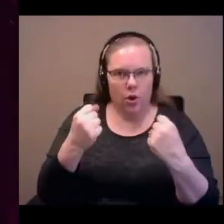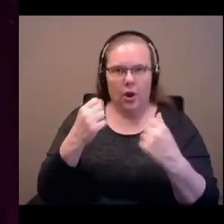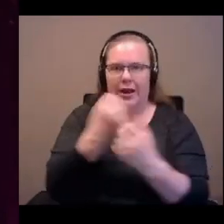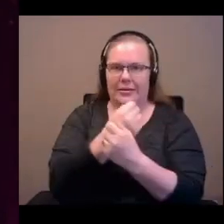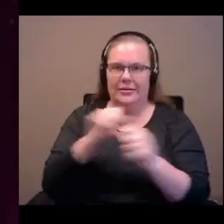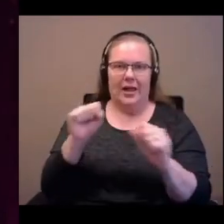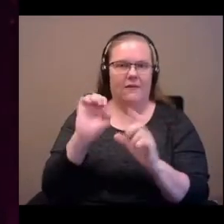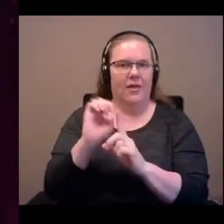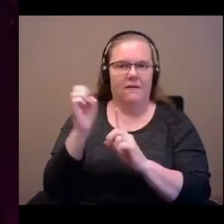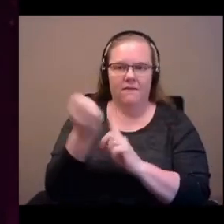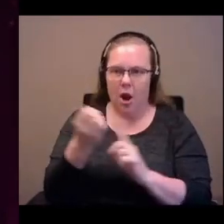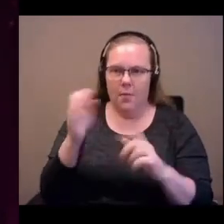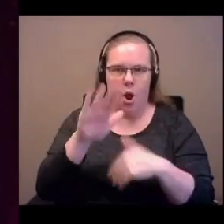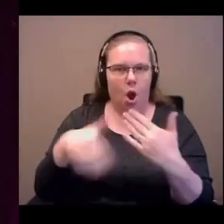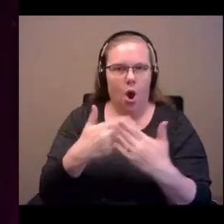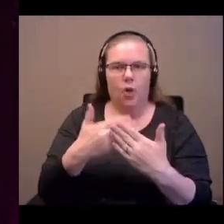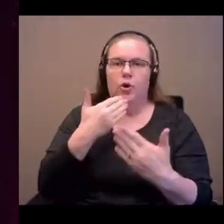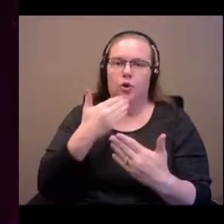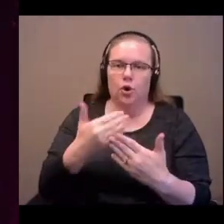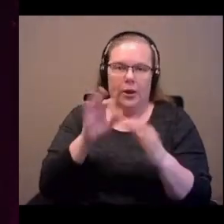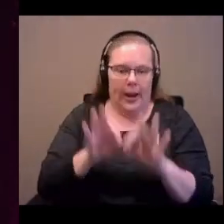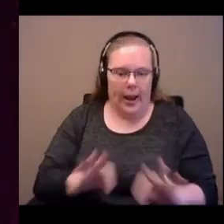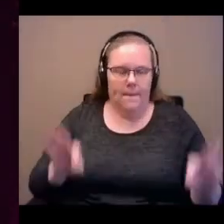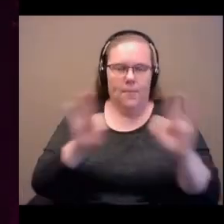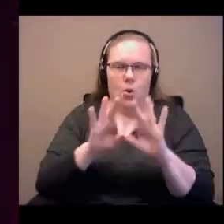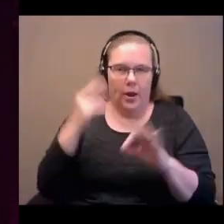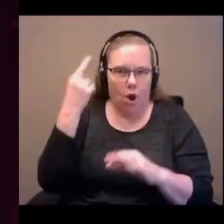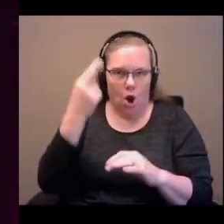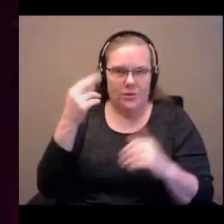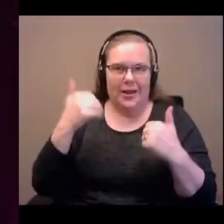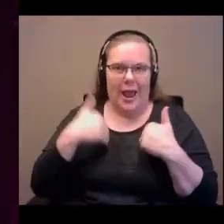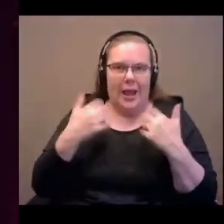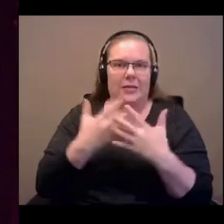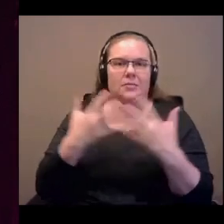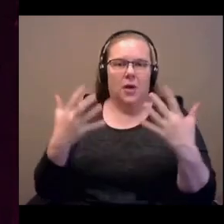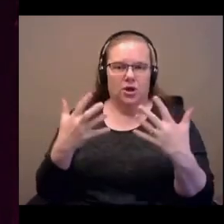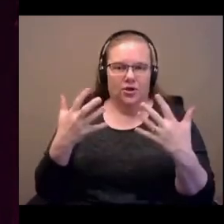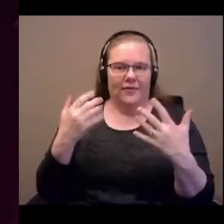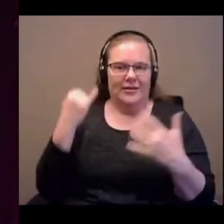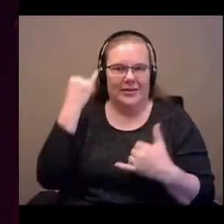and all those good, important causes had as much impact as some of his ideas have had. And I think